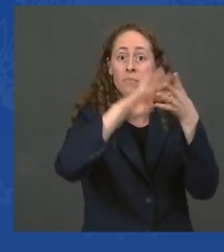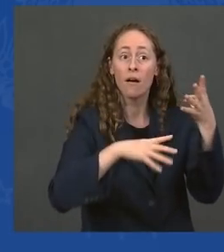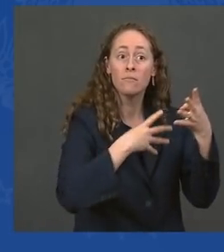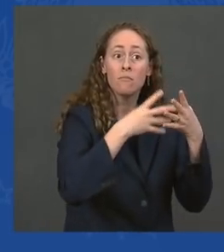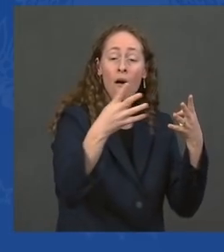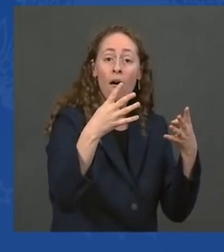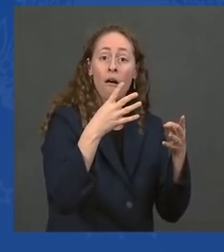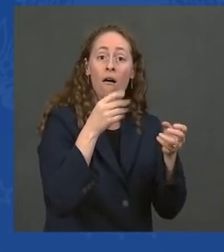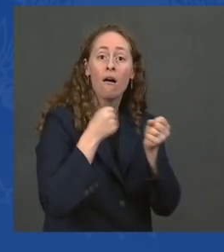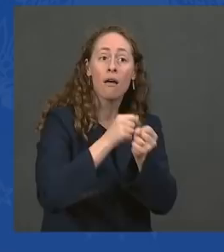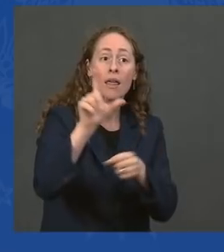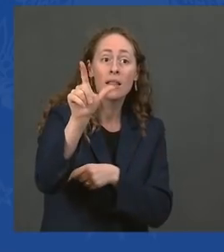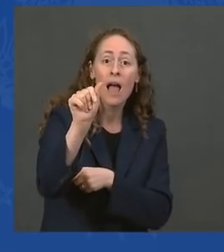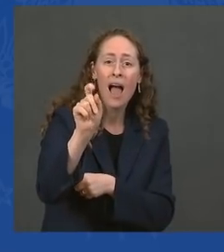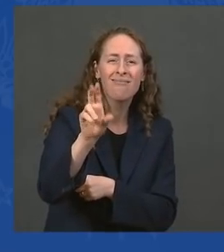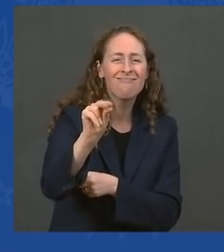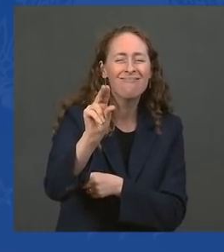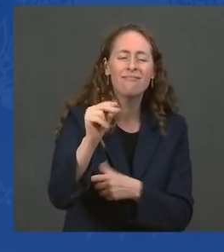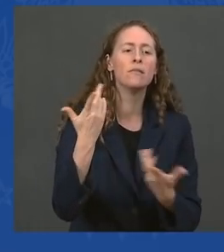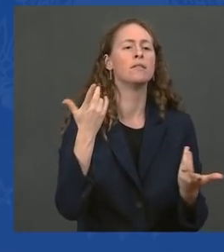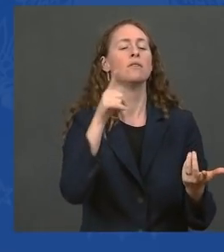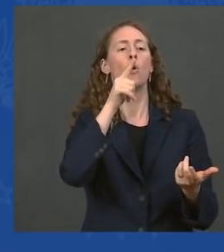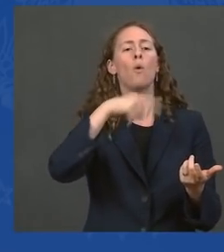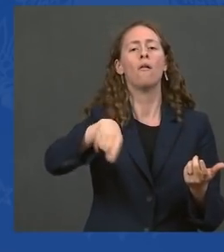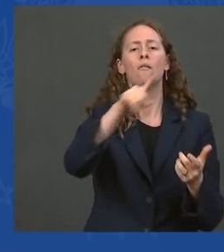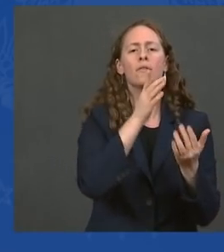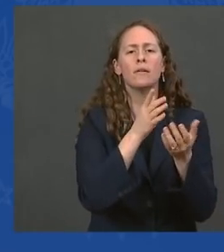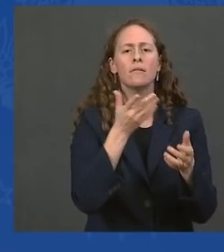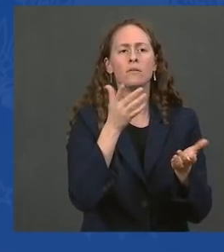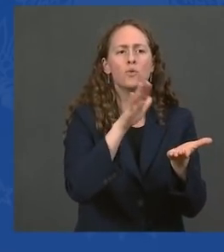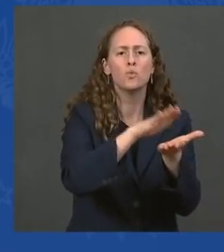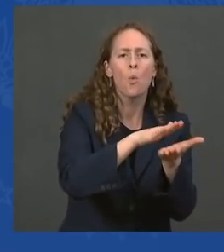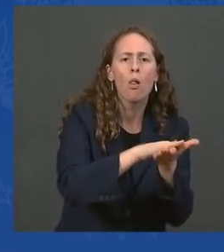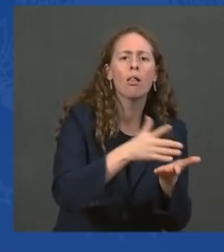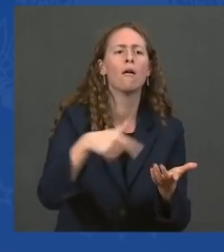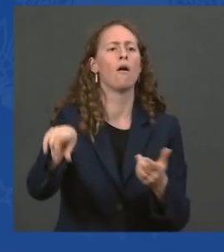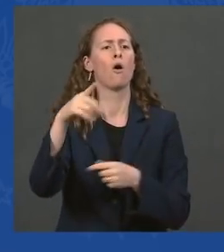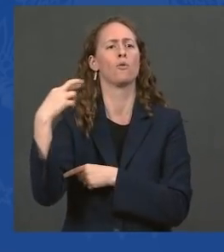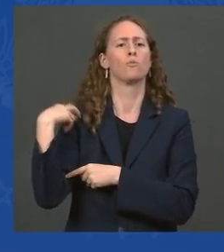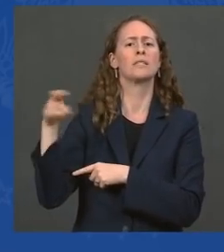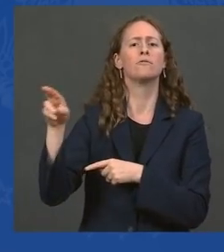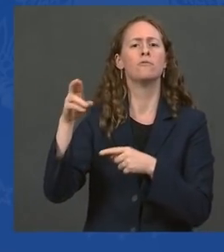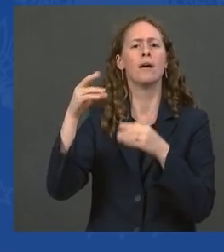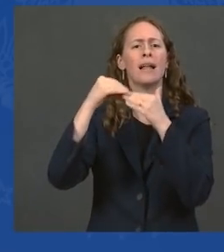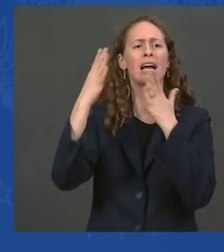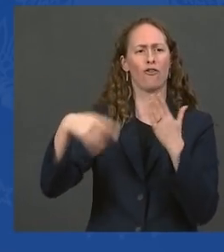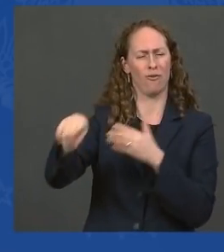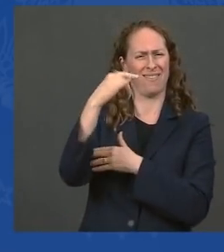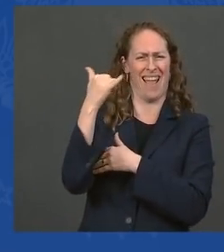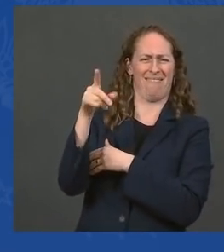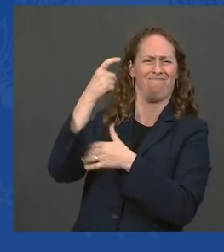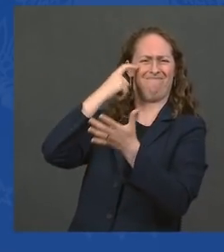and doctors across the country are fighting misinformation and educating people about the importance of vaccines.